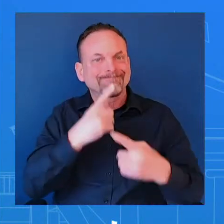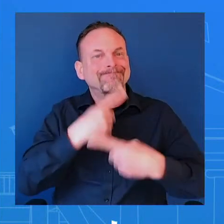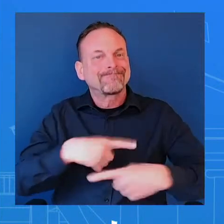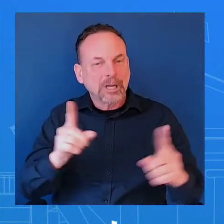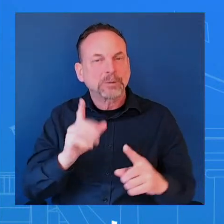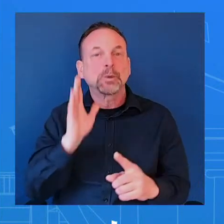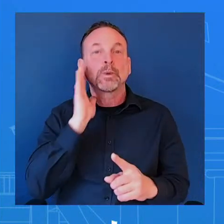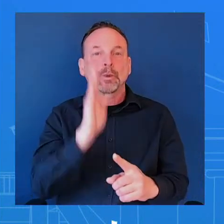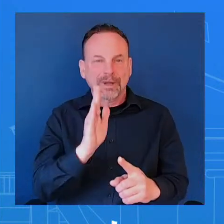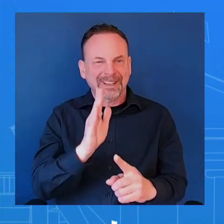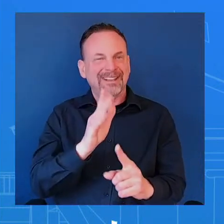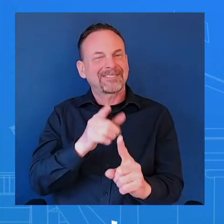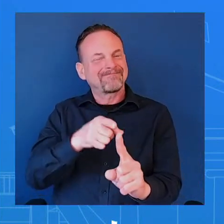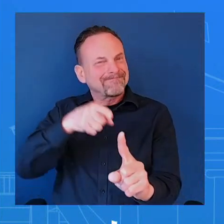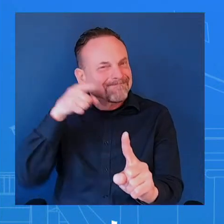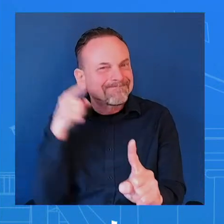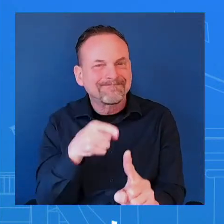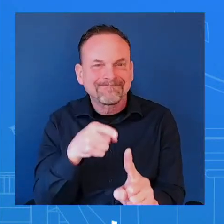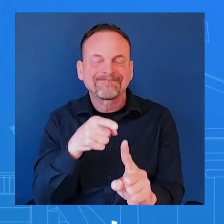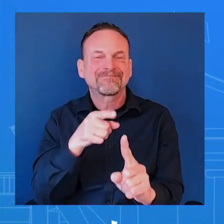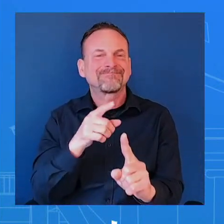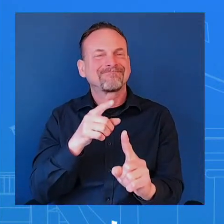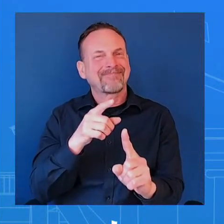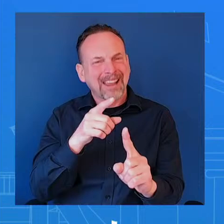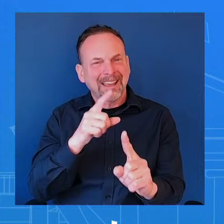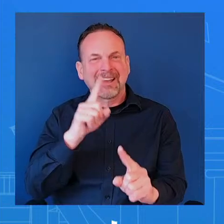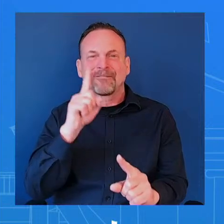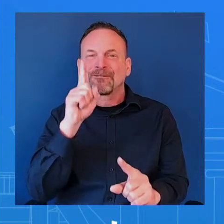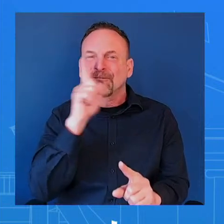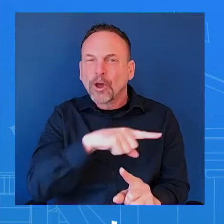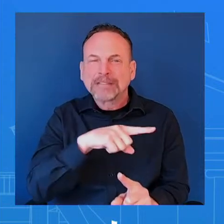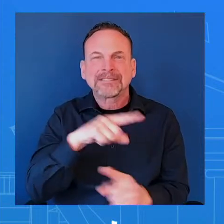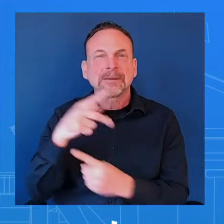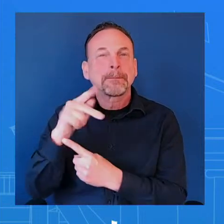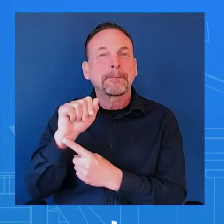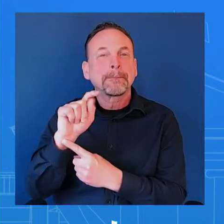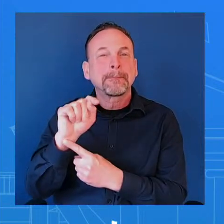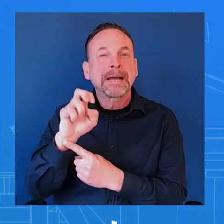one inhaler manufacturer removed patents from a regulatory list.